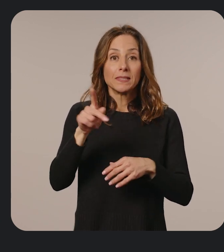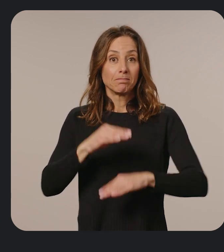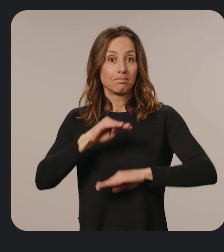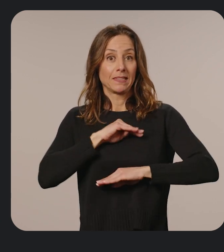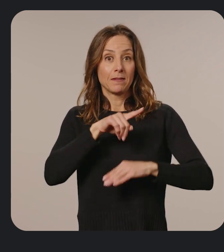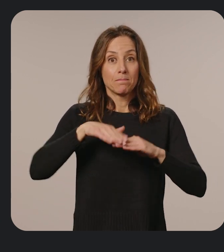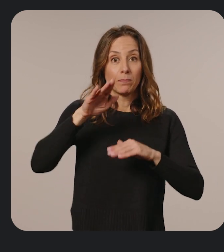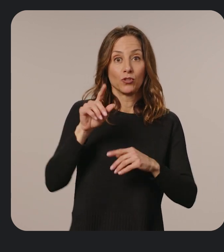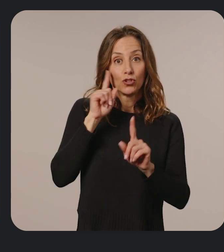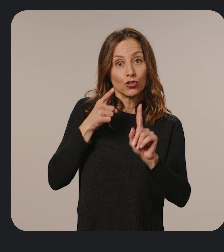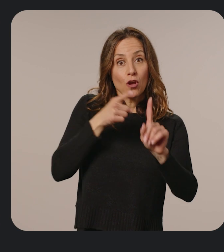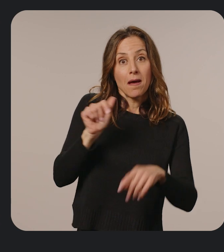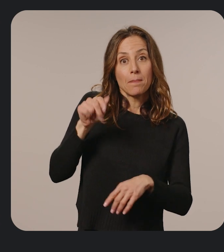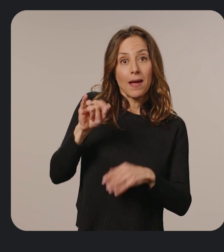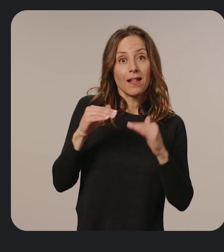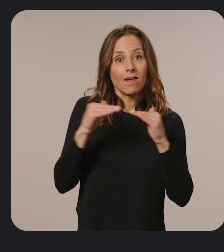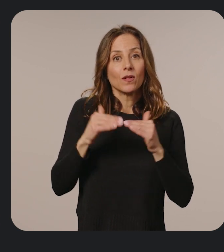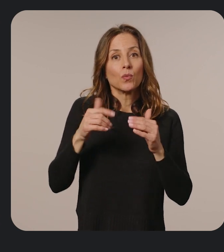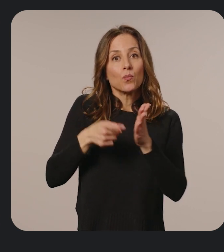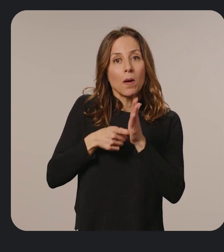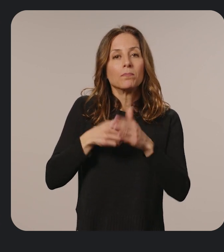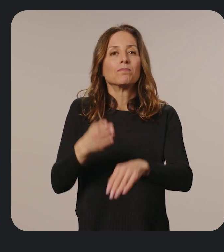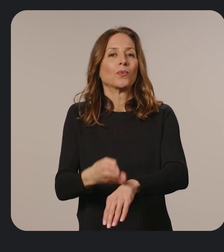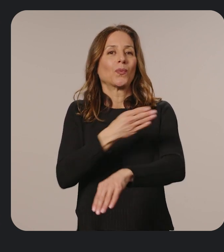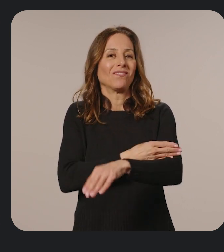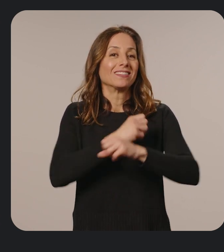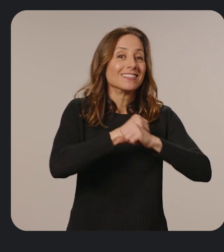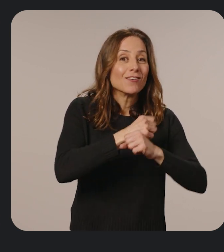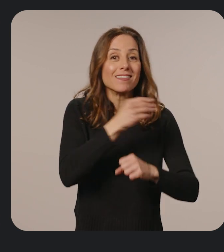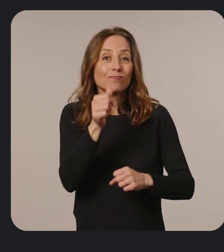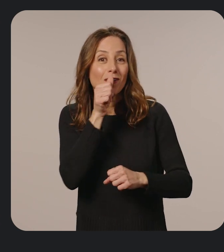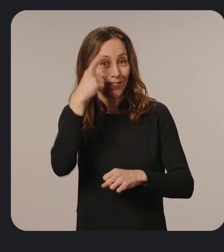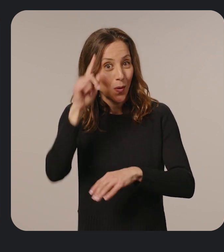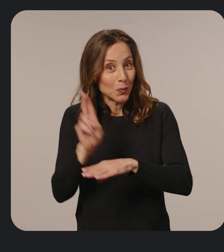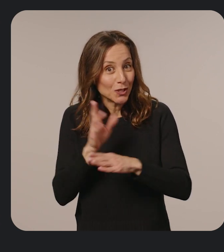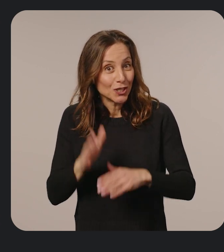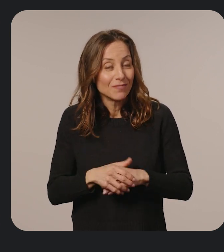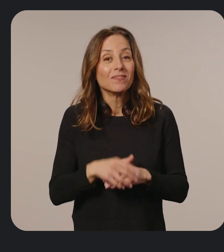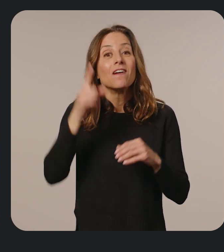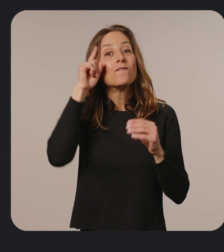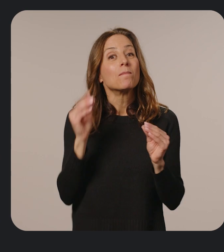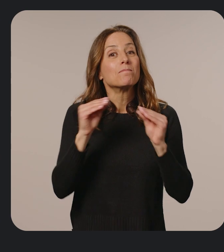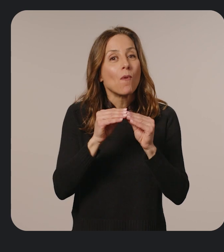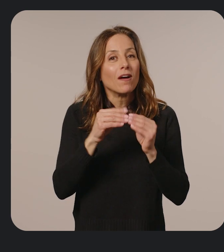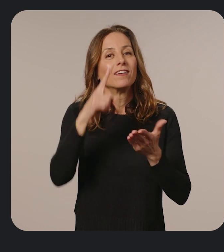Requiring apps to meet this minimum target API level requirement improves security and privacy for users.